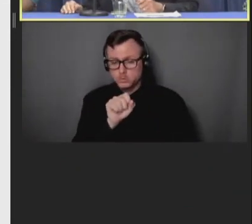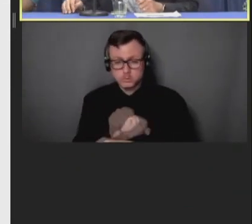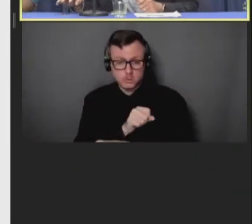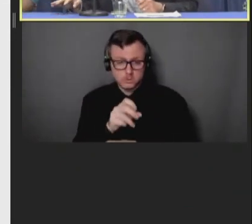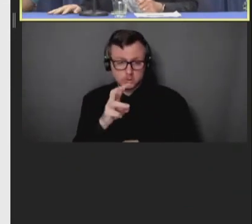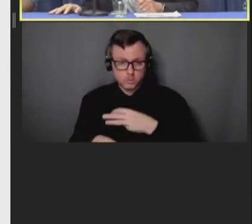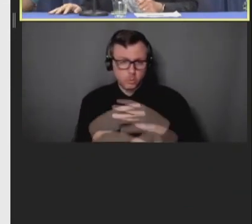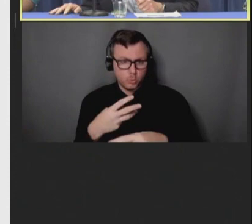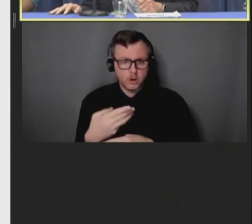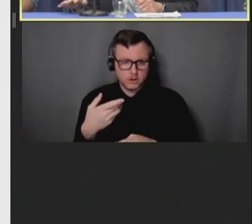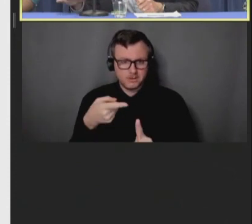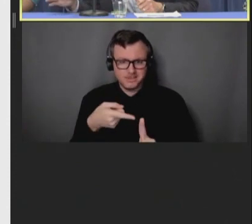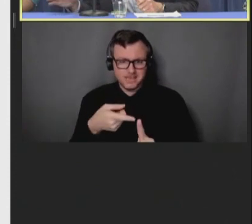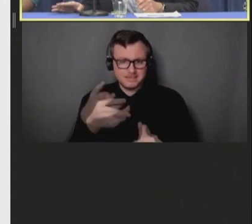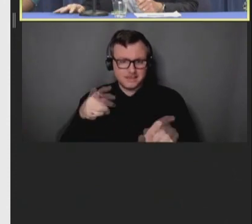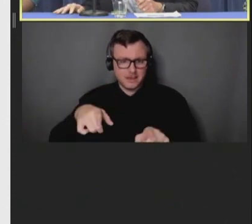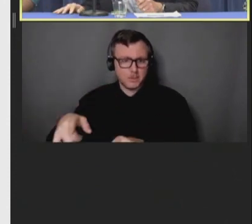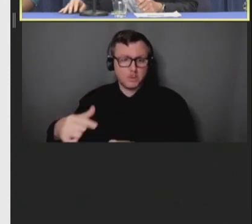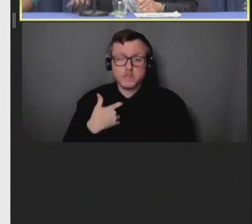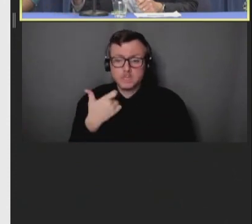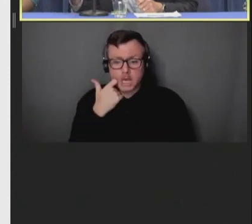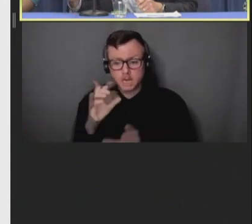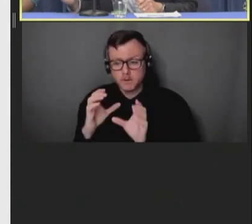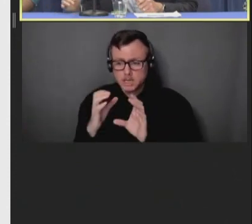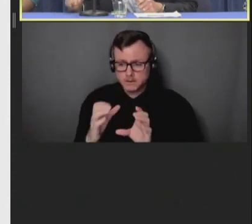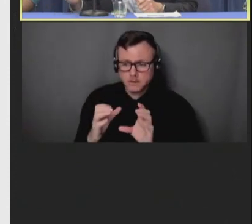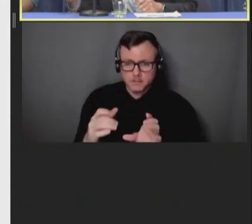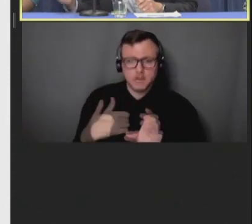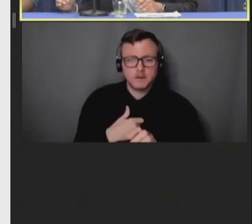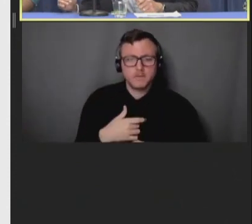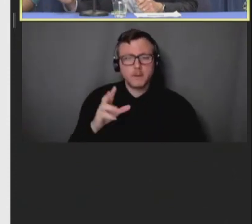you know, I mean we just had a conversation about whether like the monkeypox vaccine can